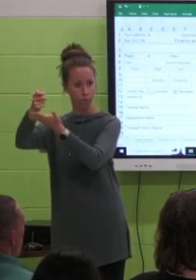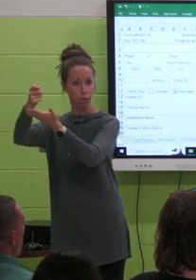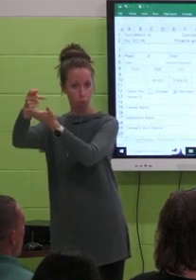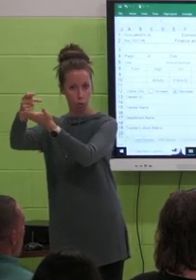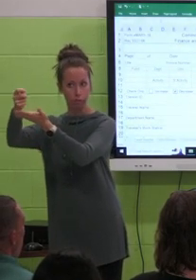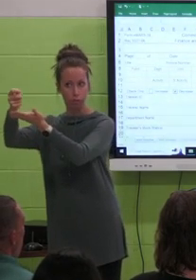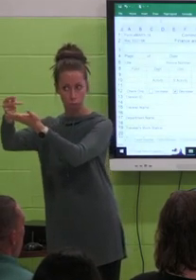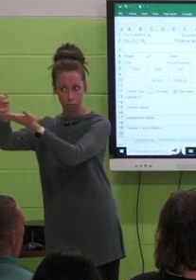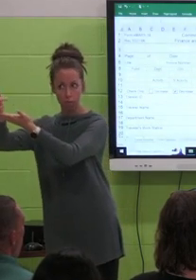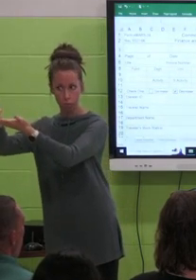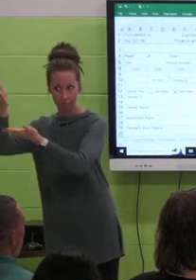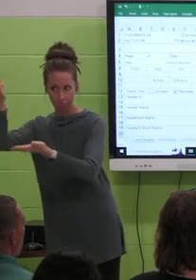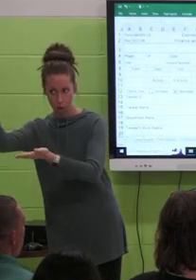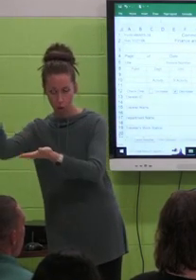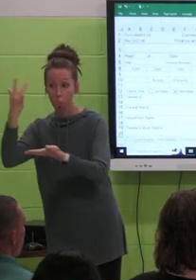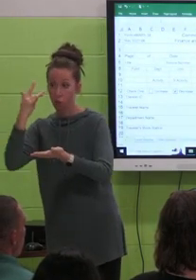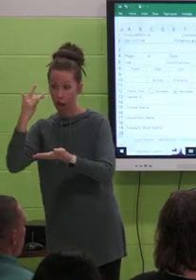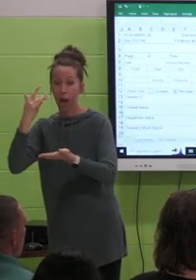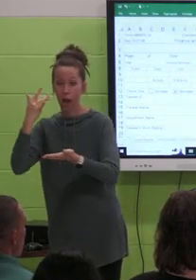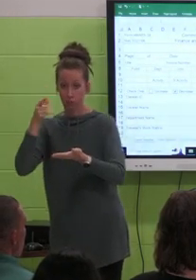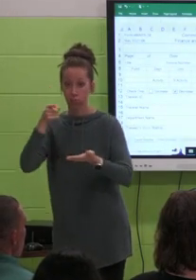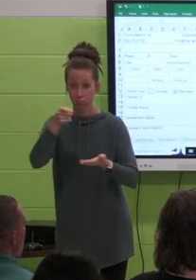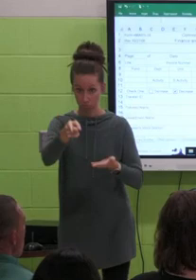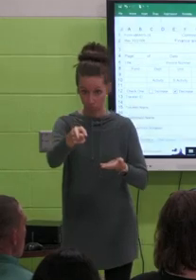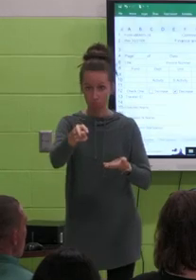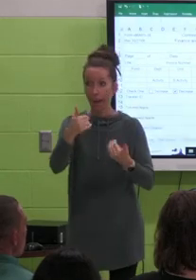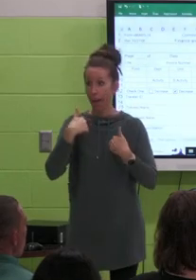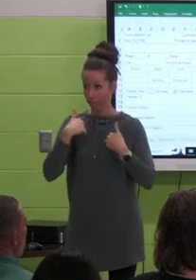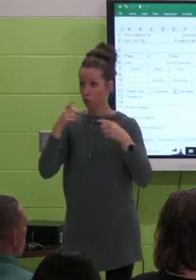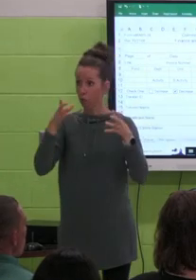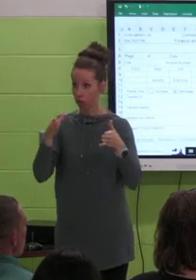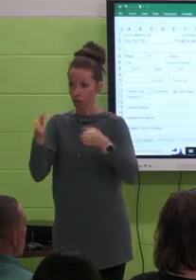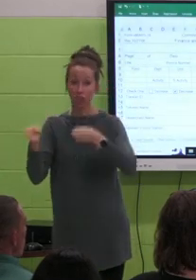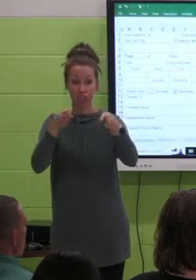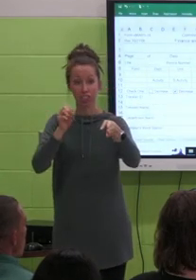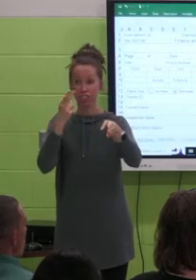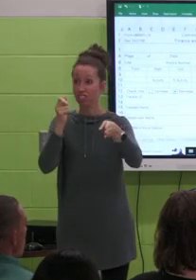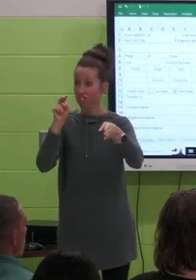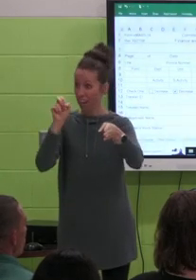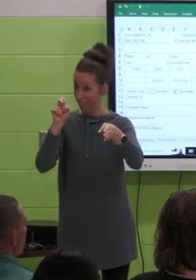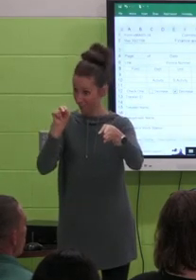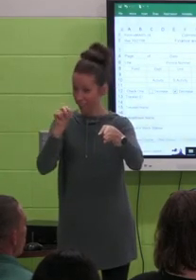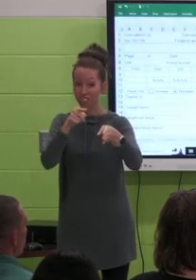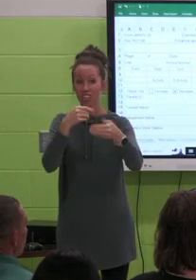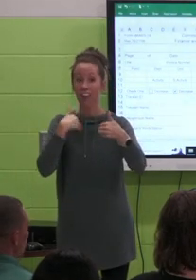because you have a director Shannon Sparkmann Shannon has leadership it's going to go through